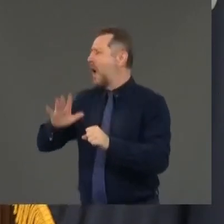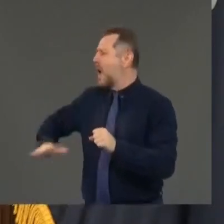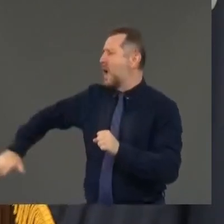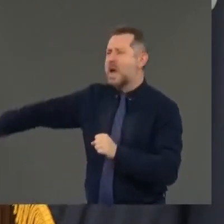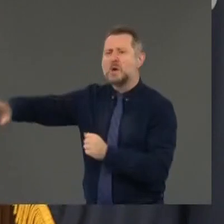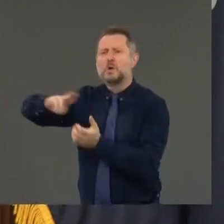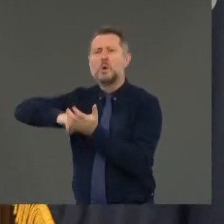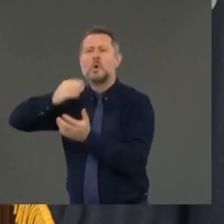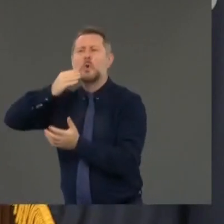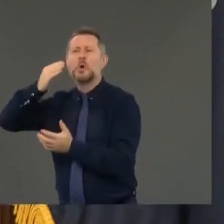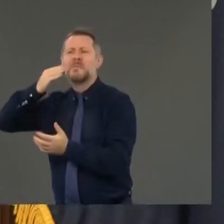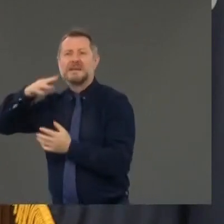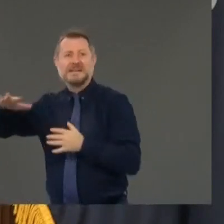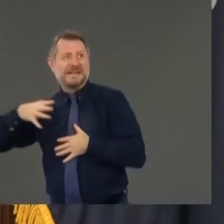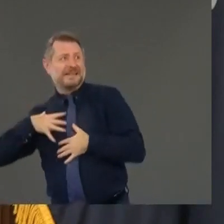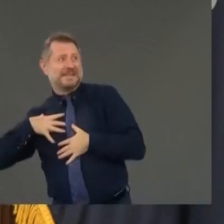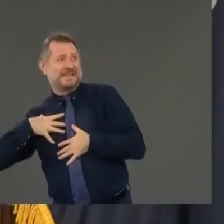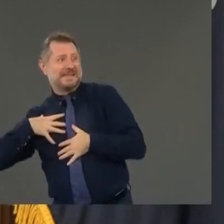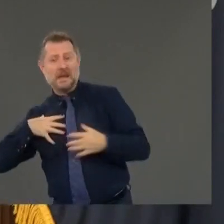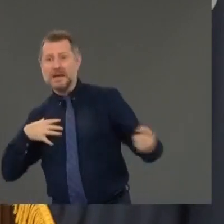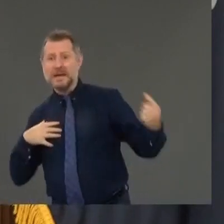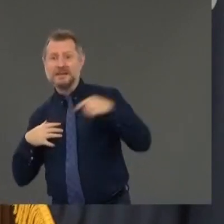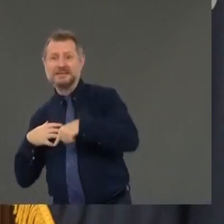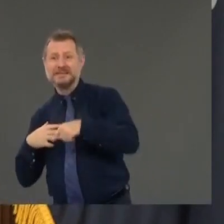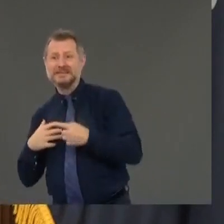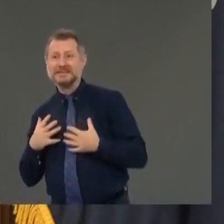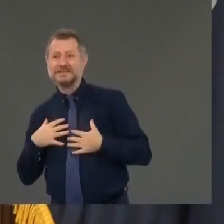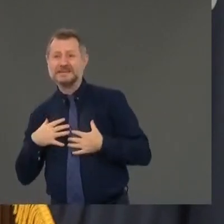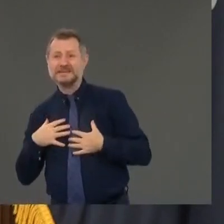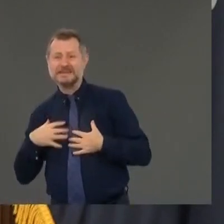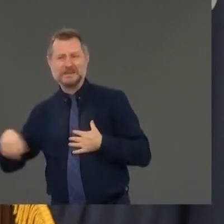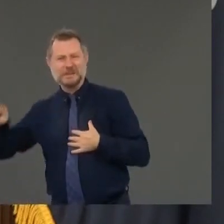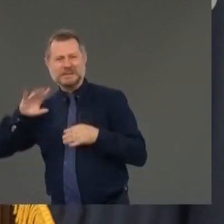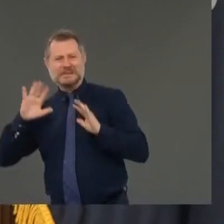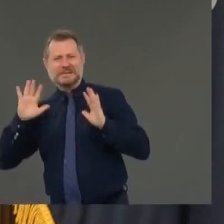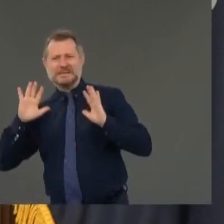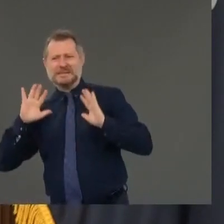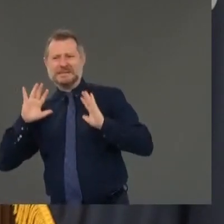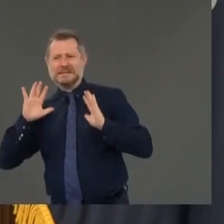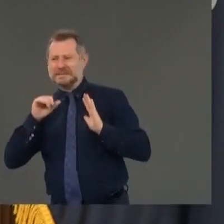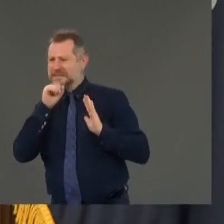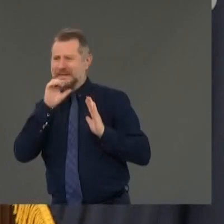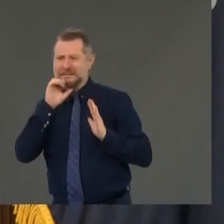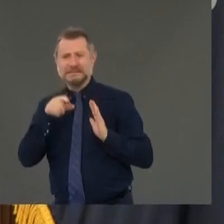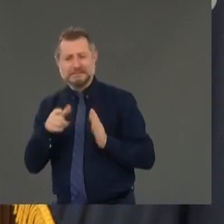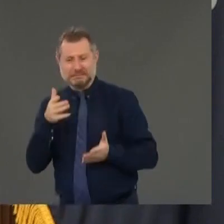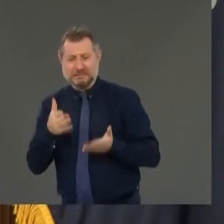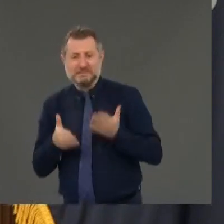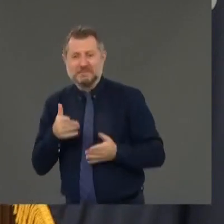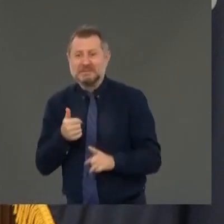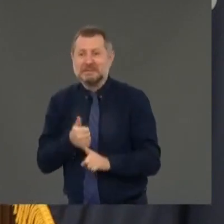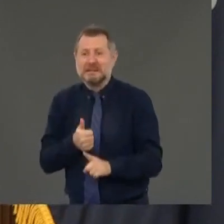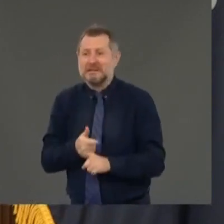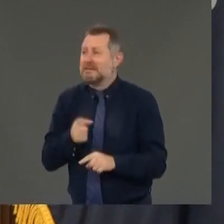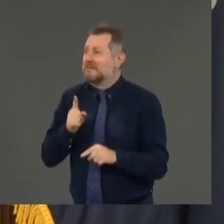WHERE THEY PROTECT THE OTHER PEOPLE IN THE FACILITY, EVEN